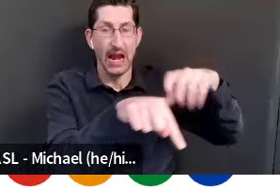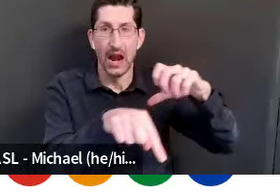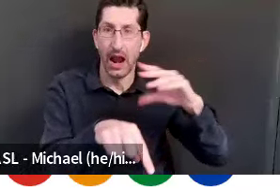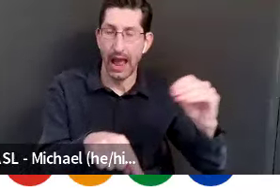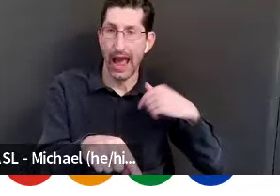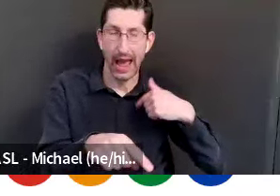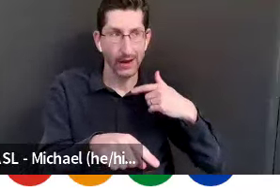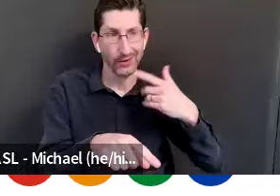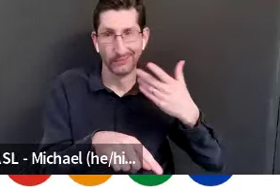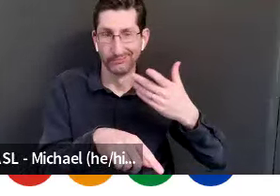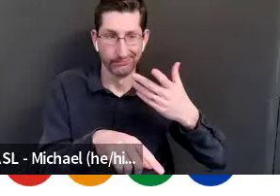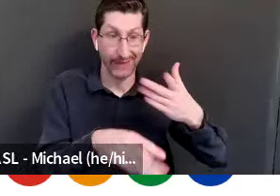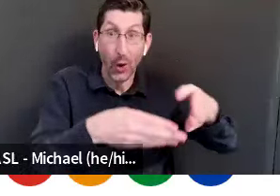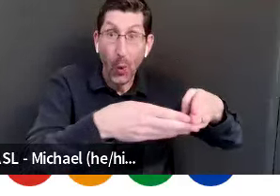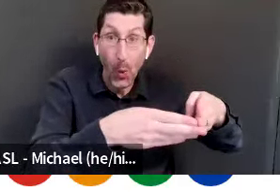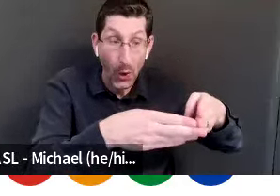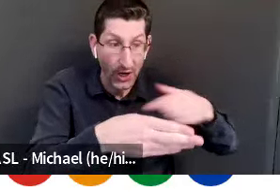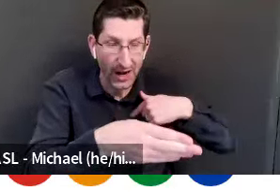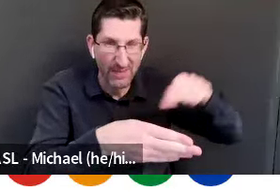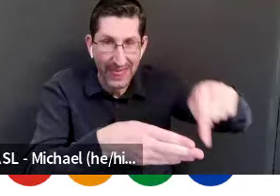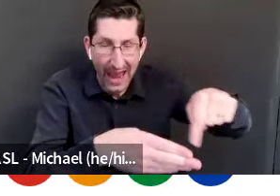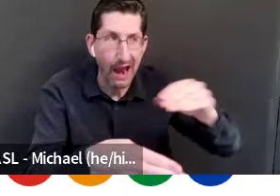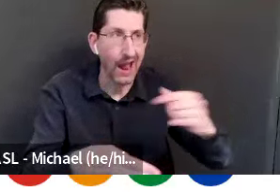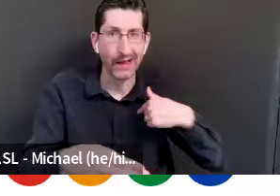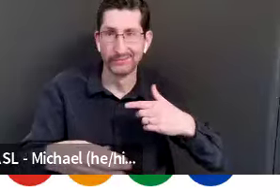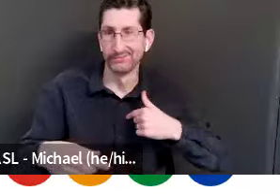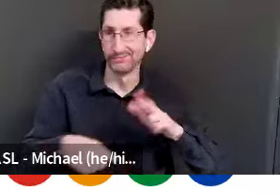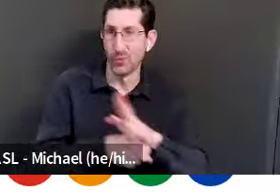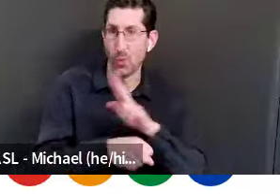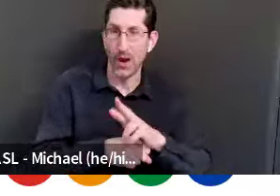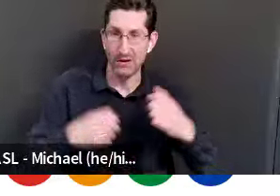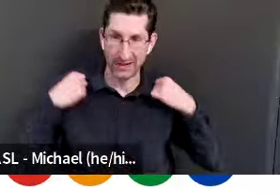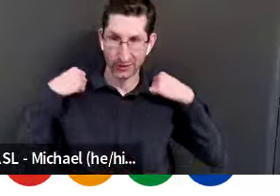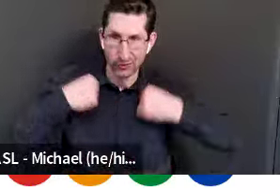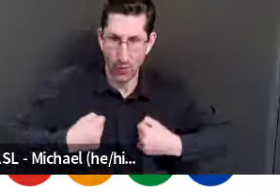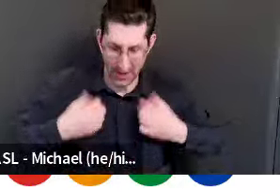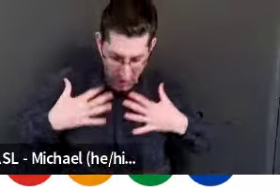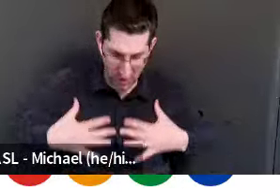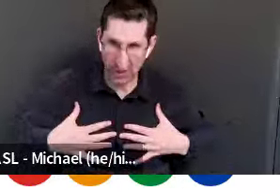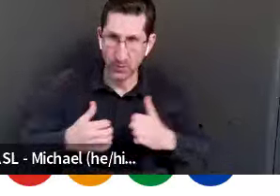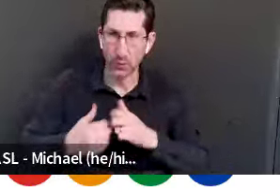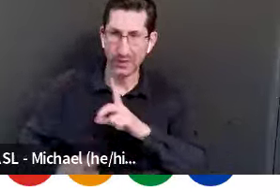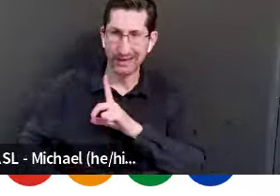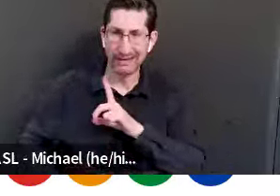AND I'M STANDING ON THIS CORNER. I'M WEARING THIS -- MY